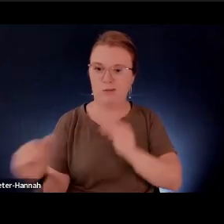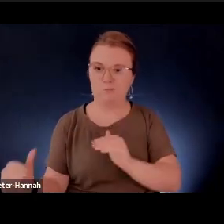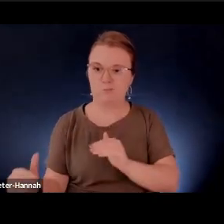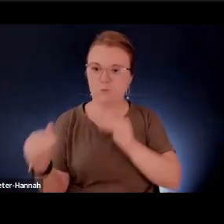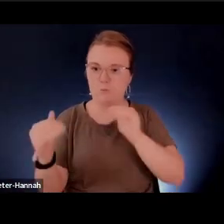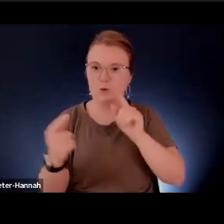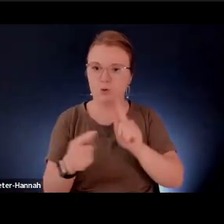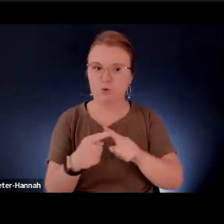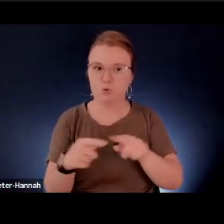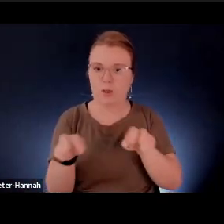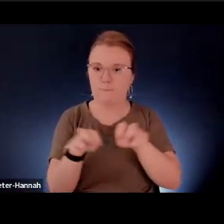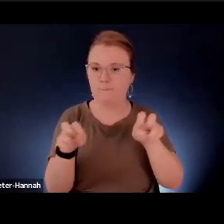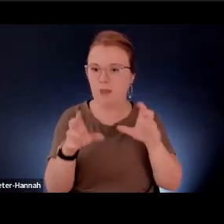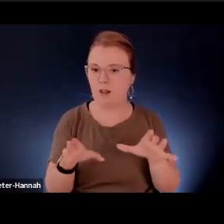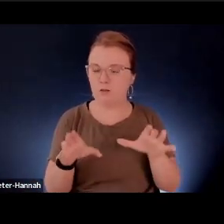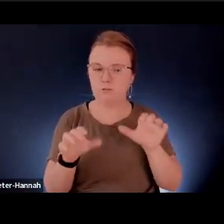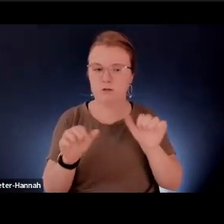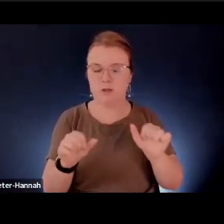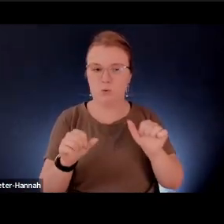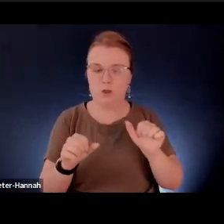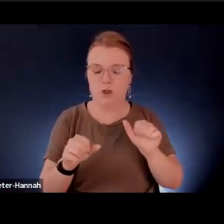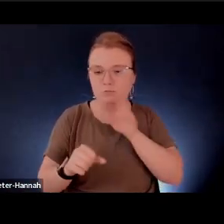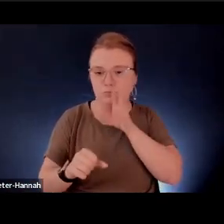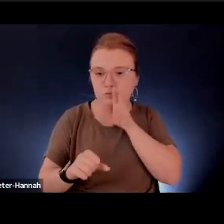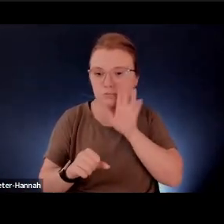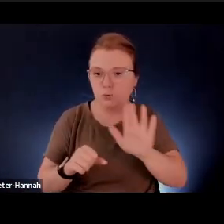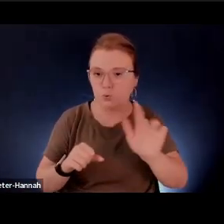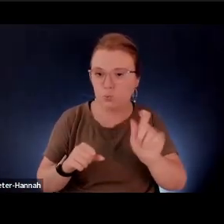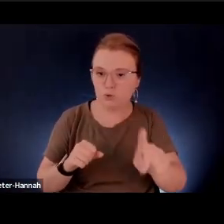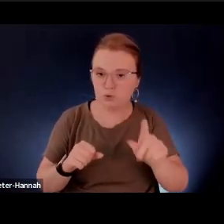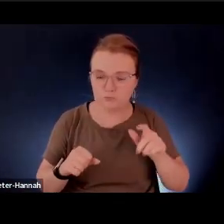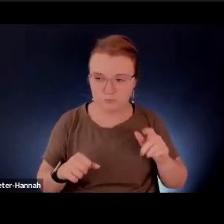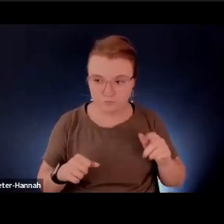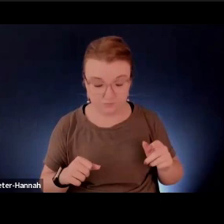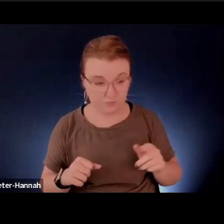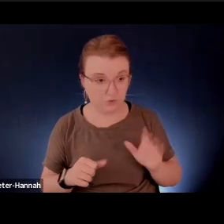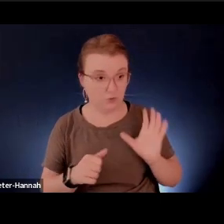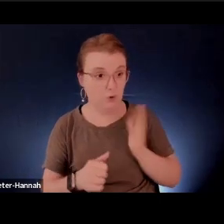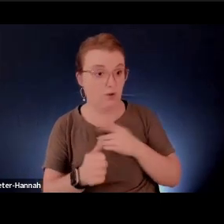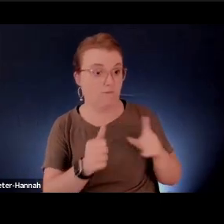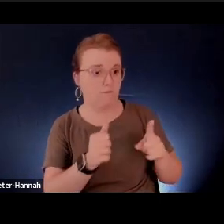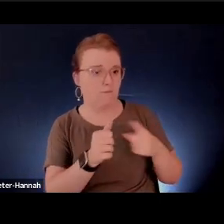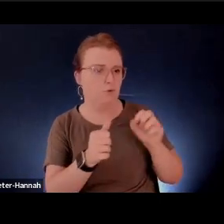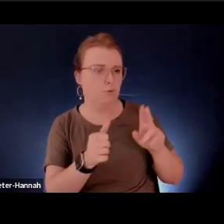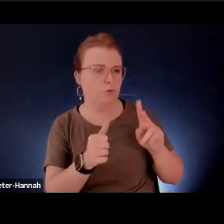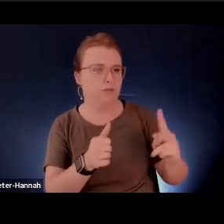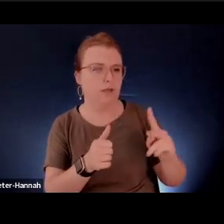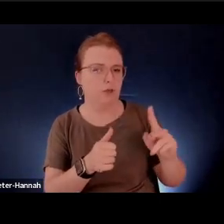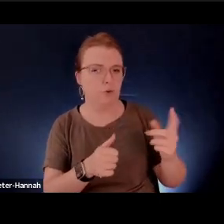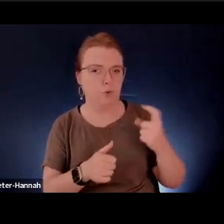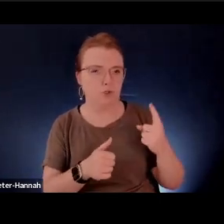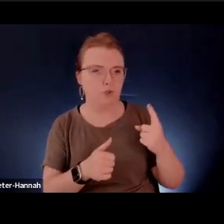so you can voice your question. And we have our first question or a second question rather in the Q&A.